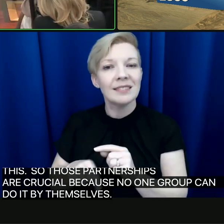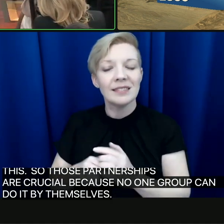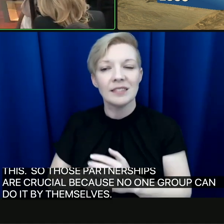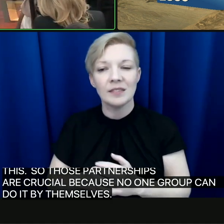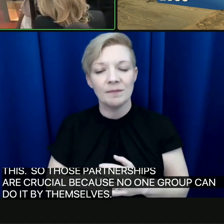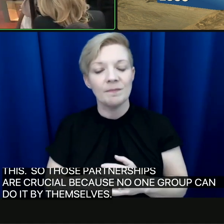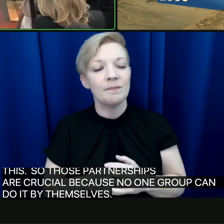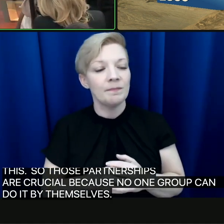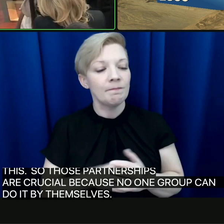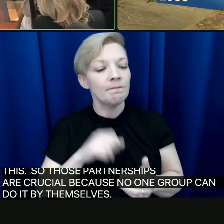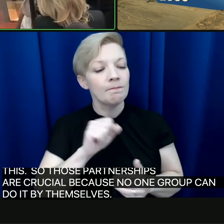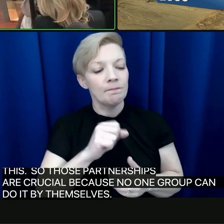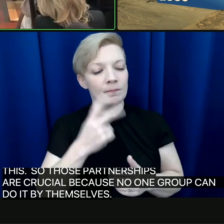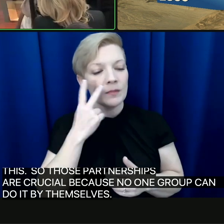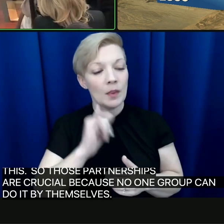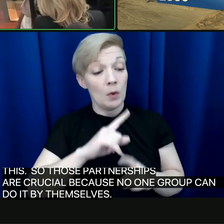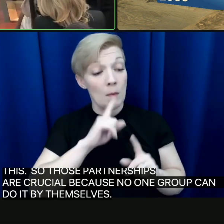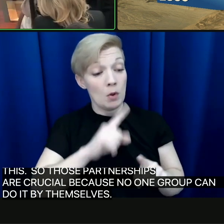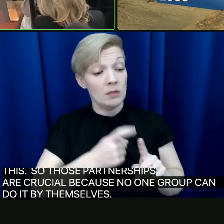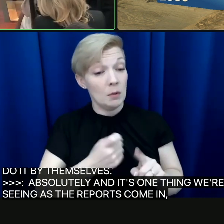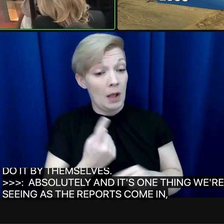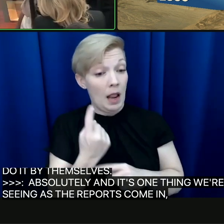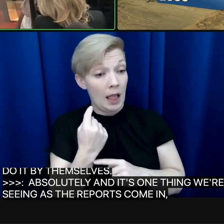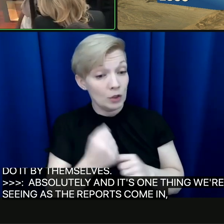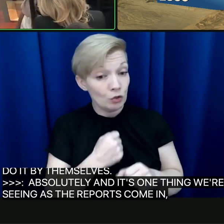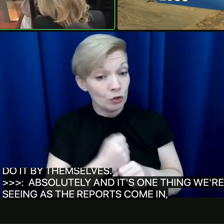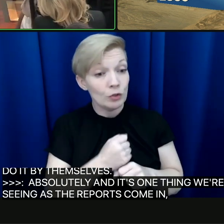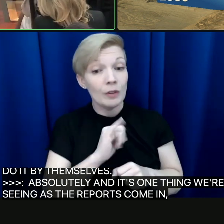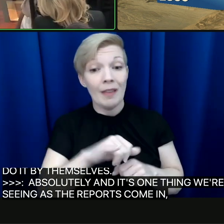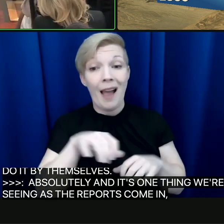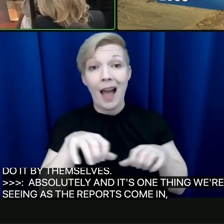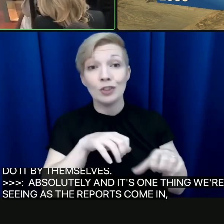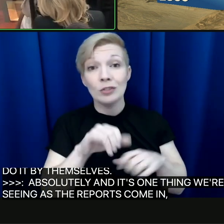and then the action items that come in next week is,